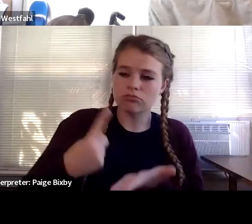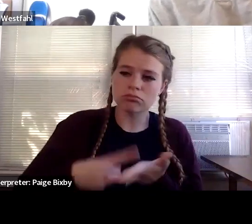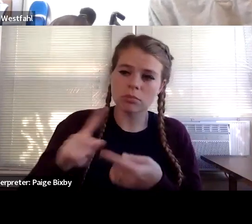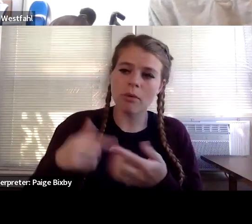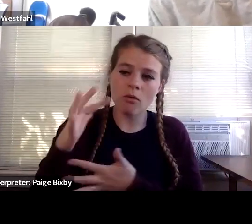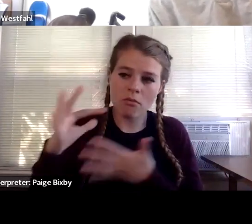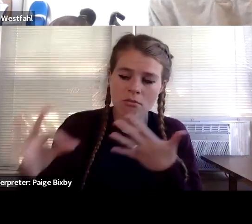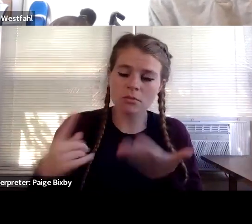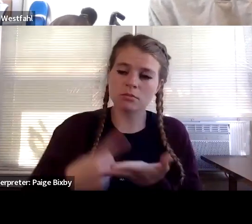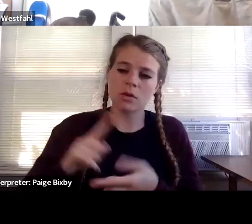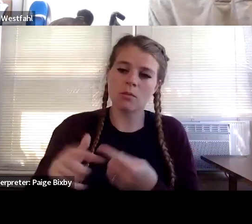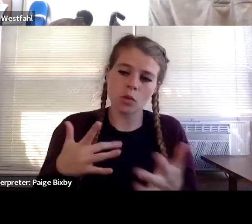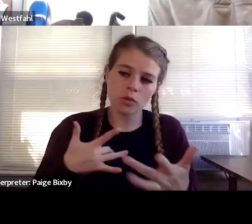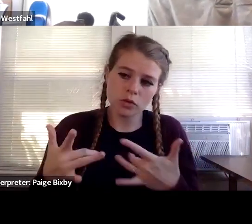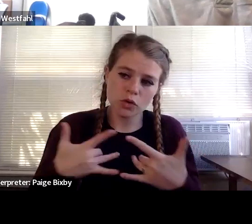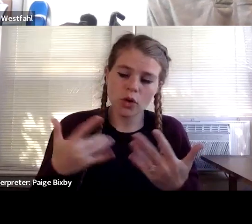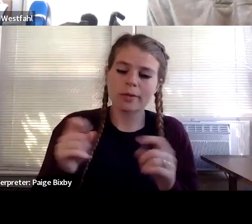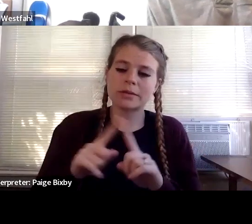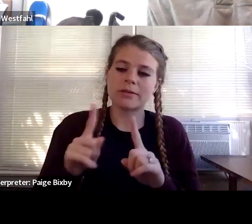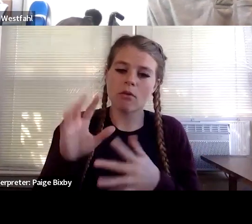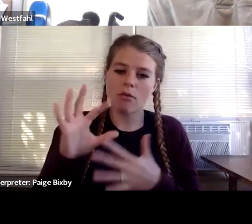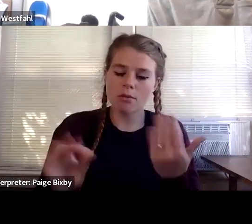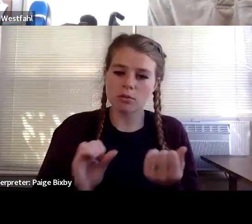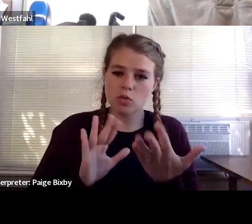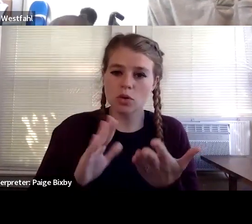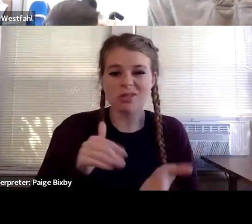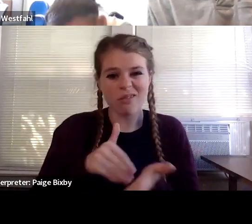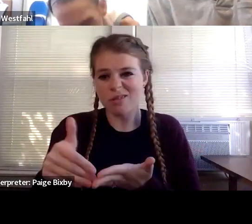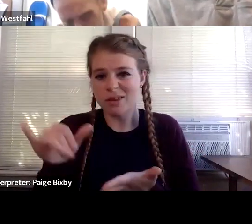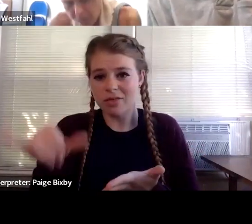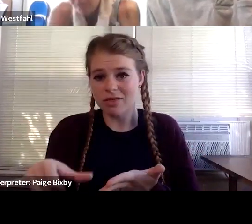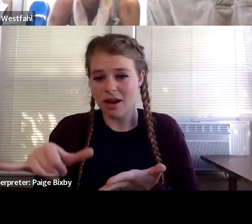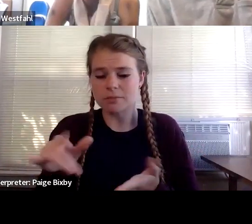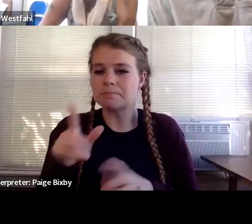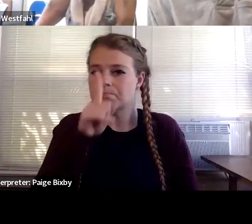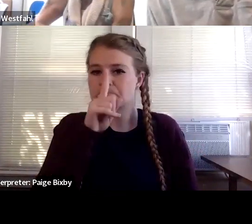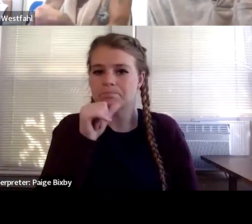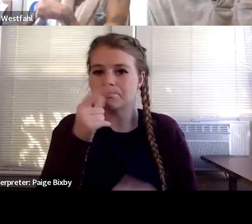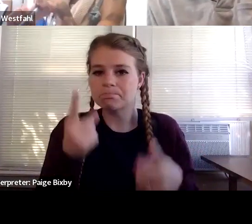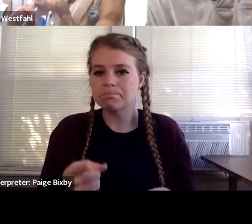you know, what are the different things they could do? And so many times that doesn't happen, and it's encouraging Brooke to hear that it has, you know,